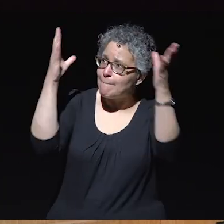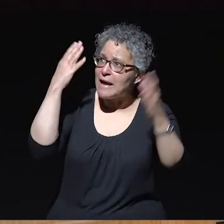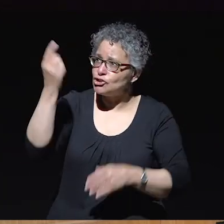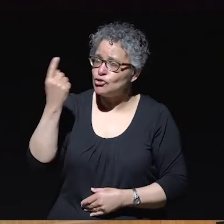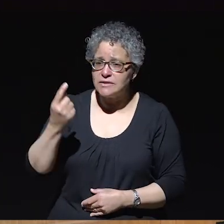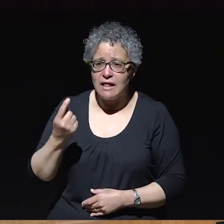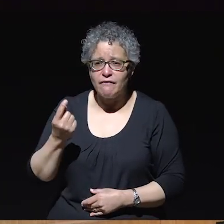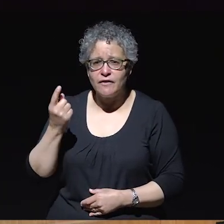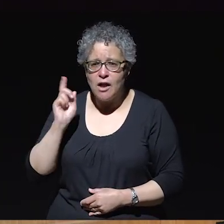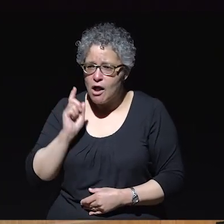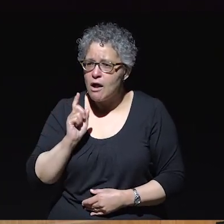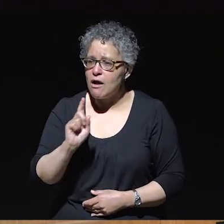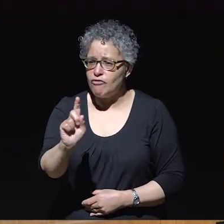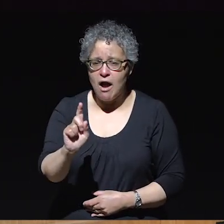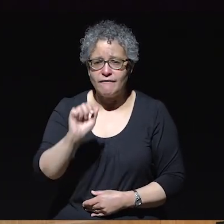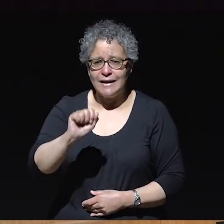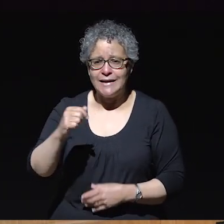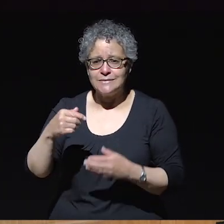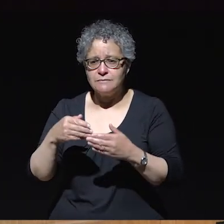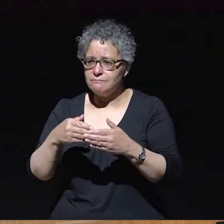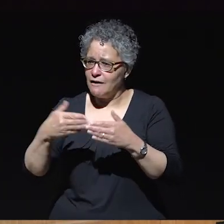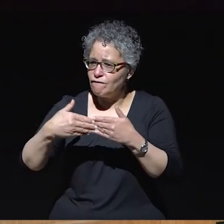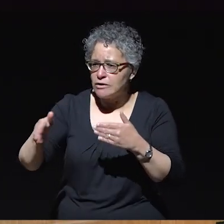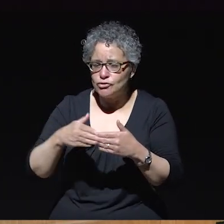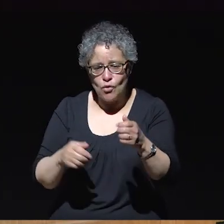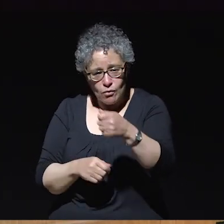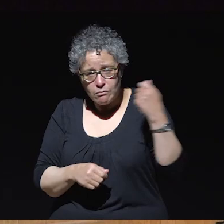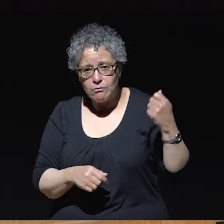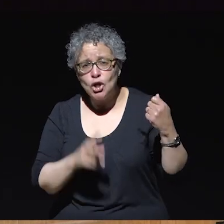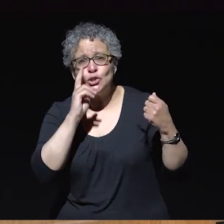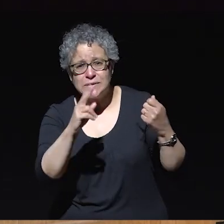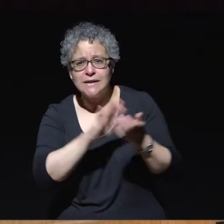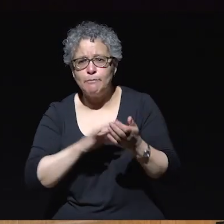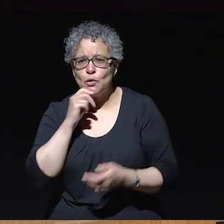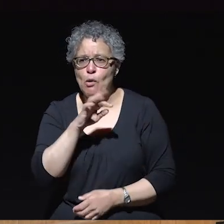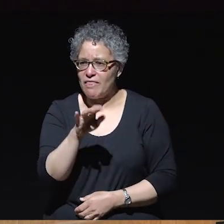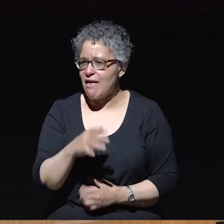literally down the road from other very famous Van Dycks. And I think that's very poignant